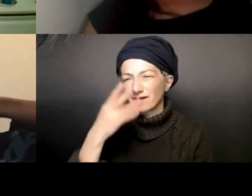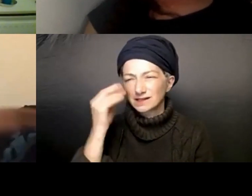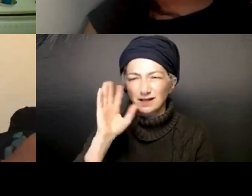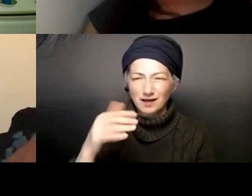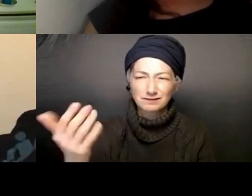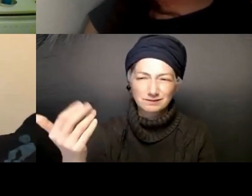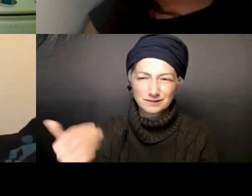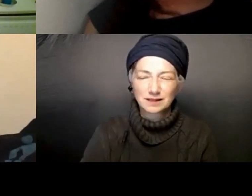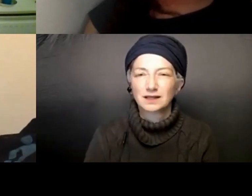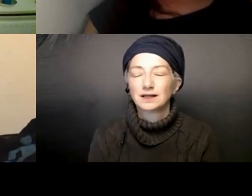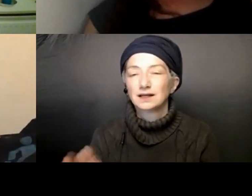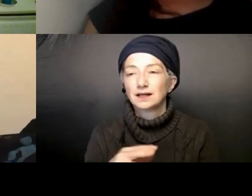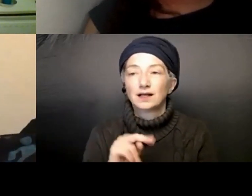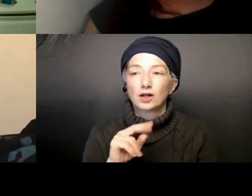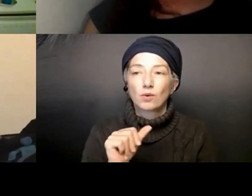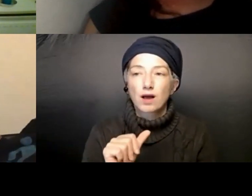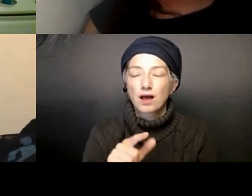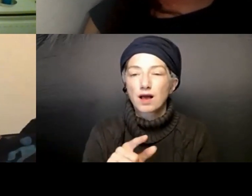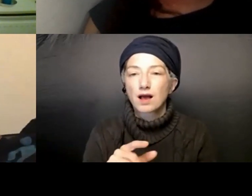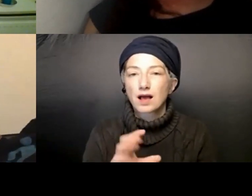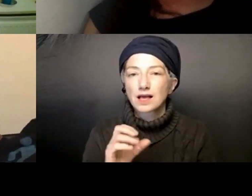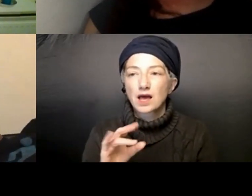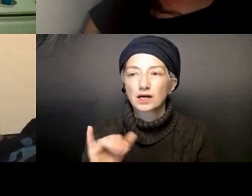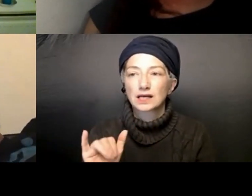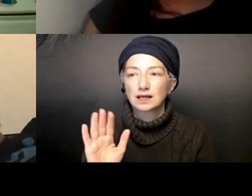Kate Marsh: Noa, would you like to read Carrie's comment?